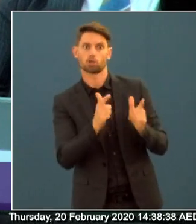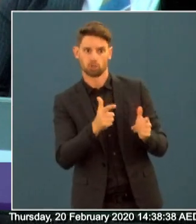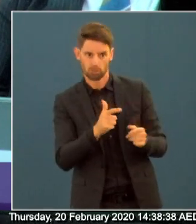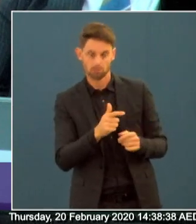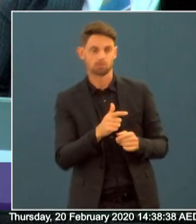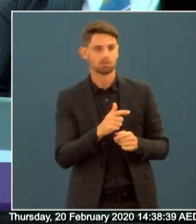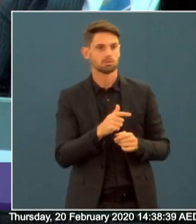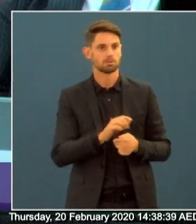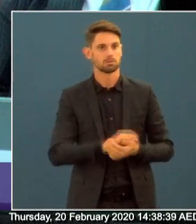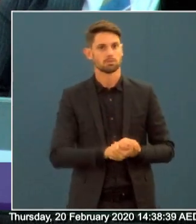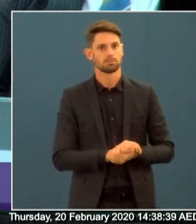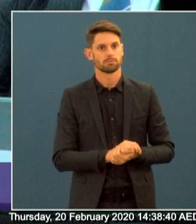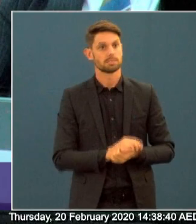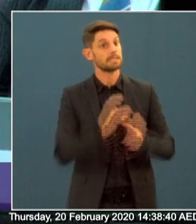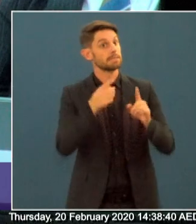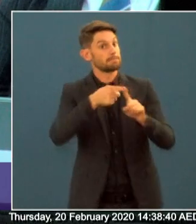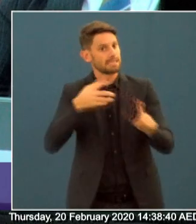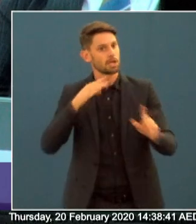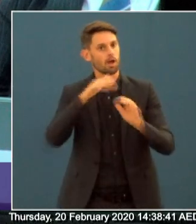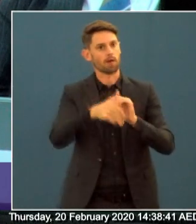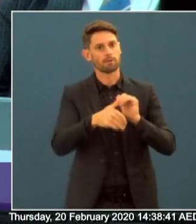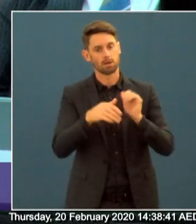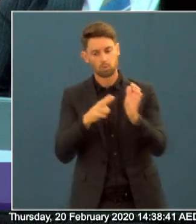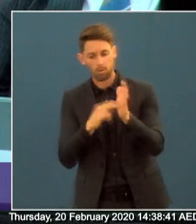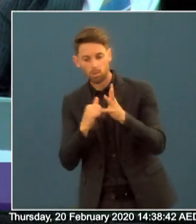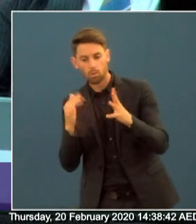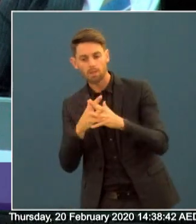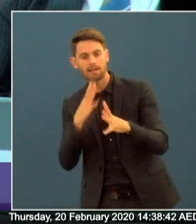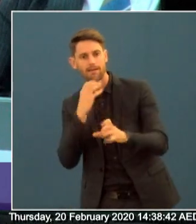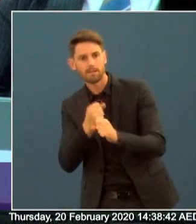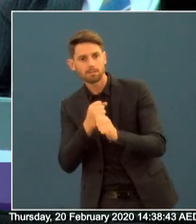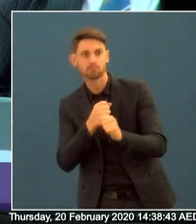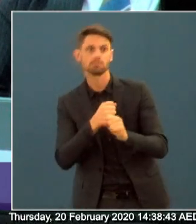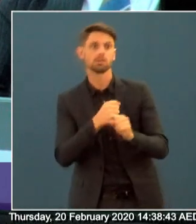touch on the interests of New South Wales, the Commonwealth and perhaps other states and territories.